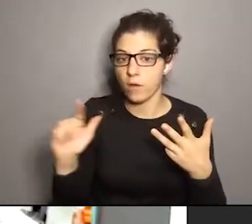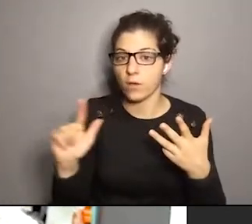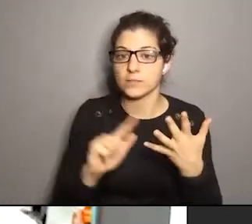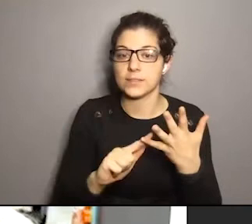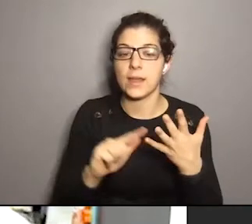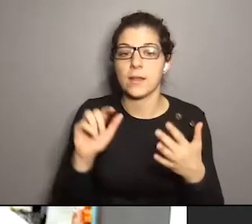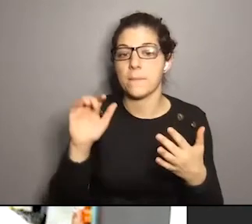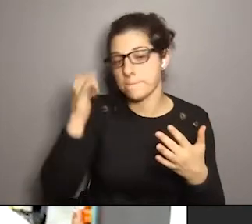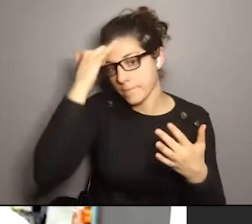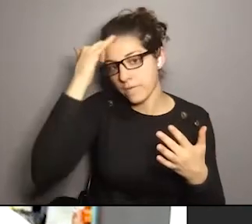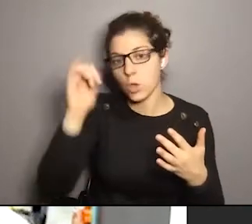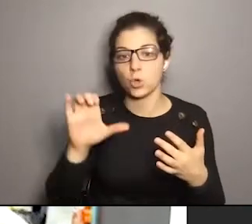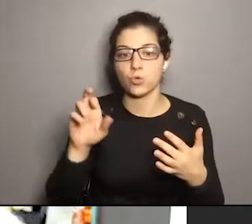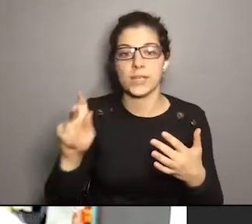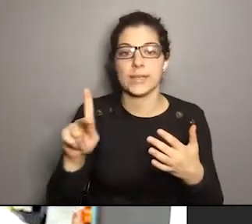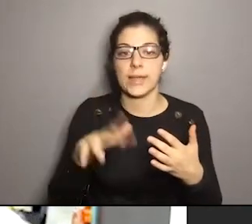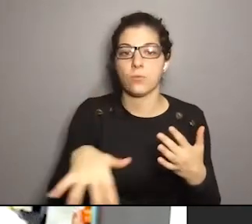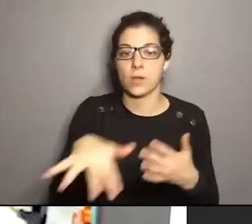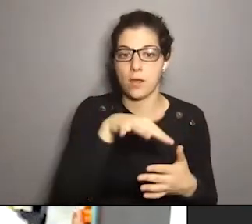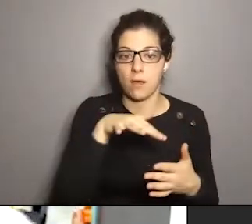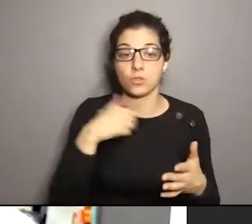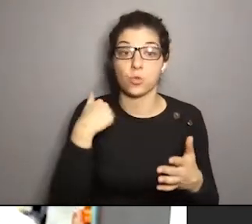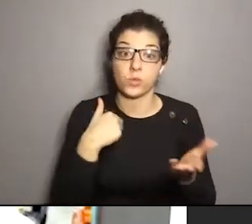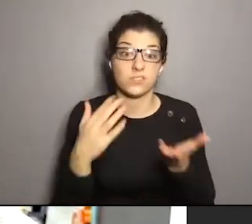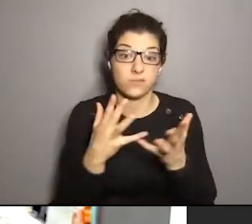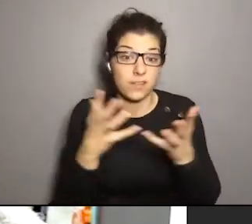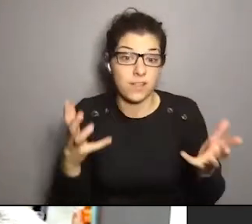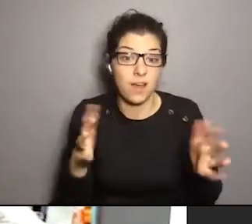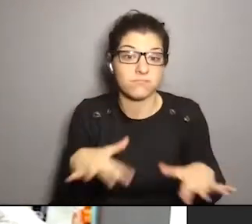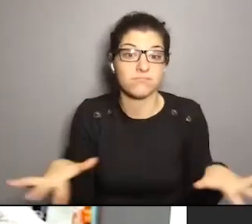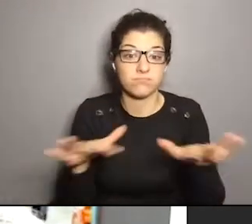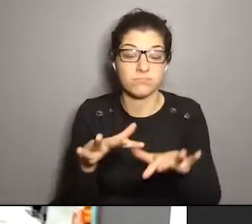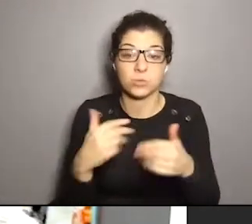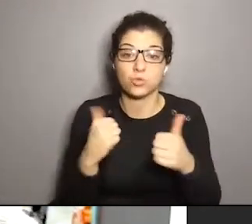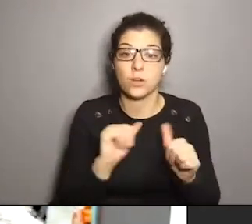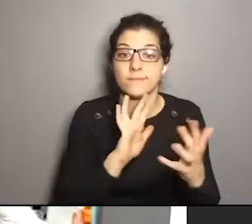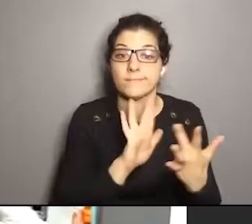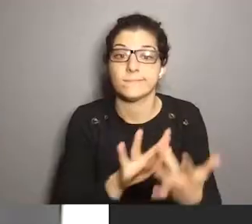So we do serve a large area. We try to reach out to a lot of people